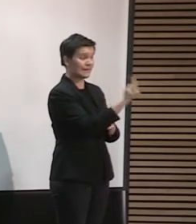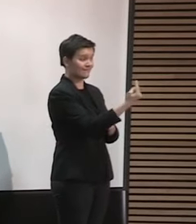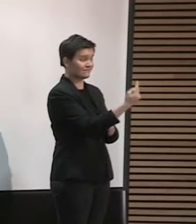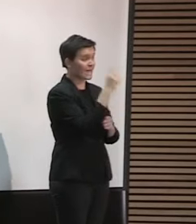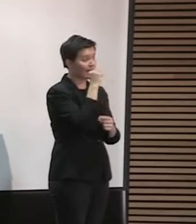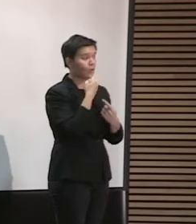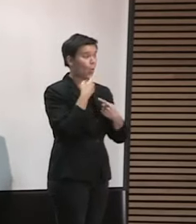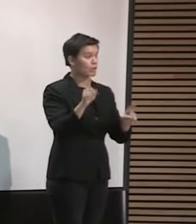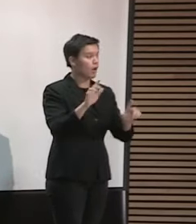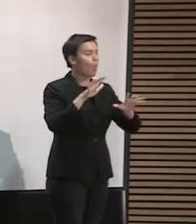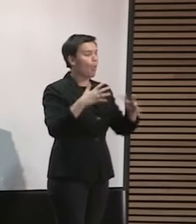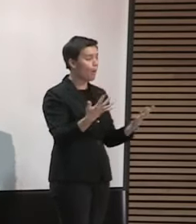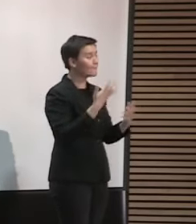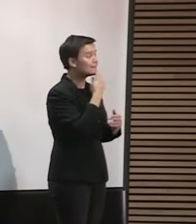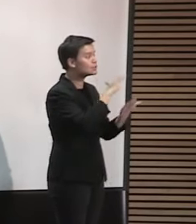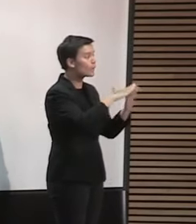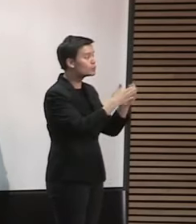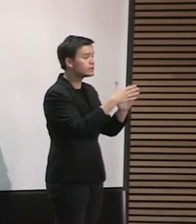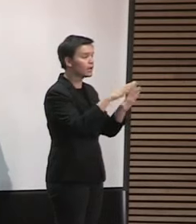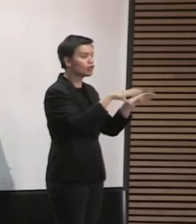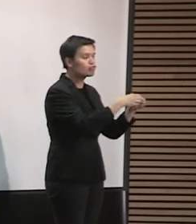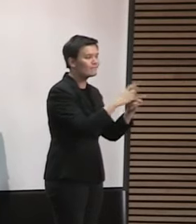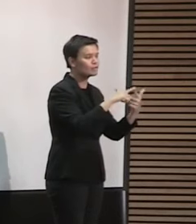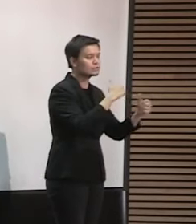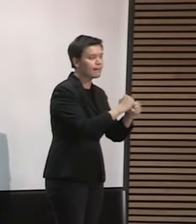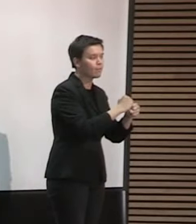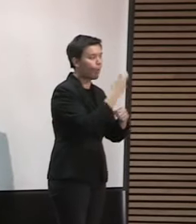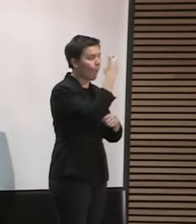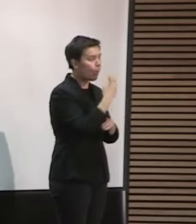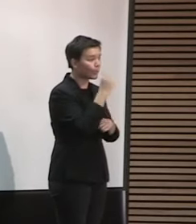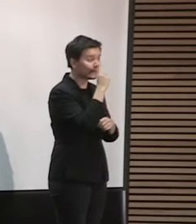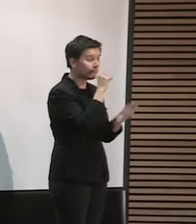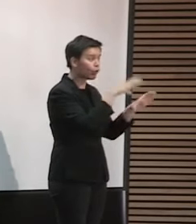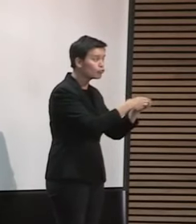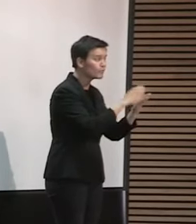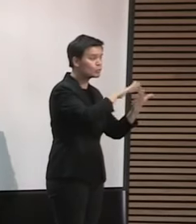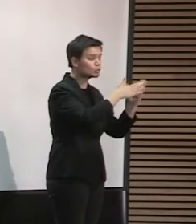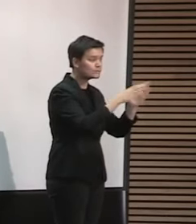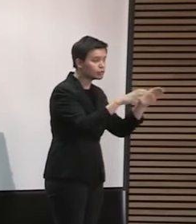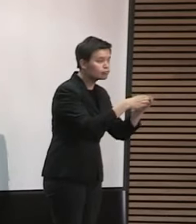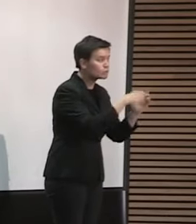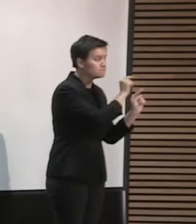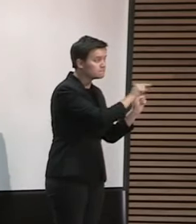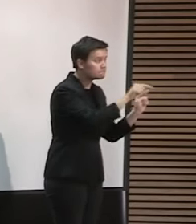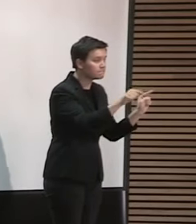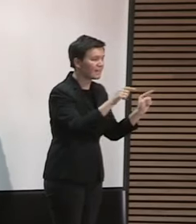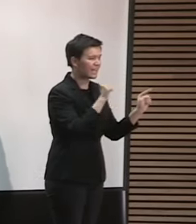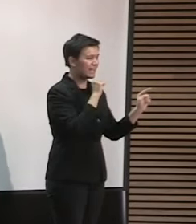executive members who are leaving and spent some time listening to them. I met with a large group of clinicians to